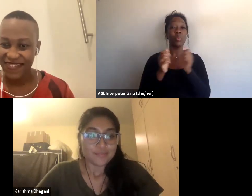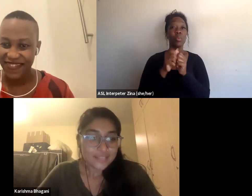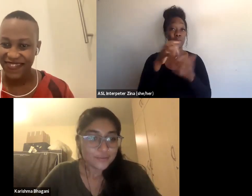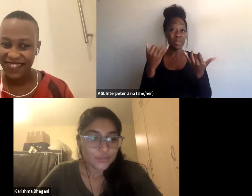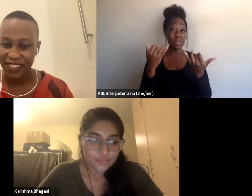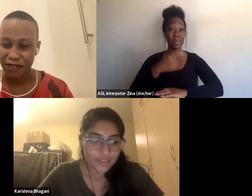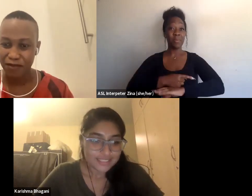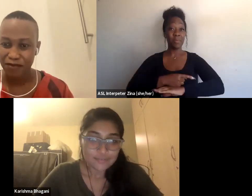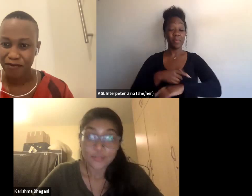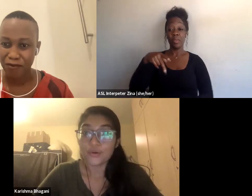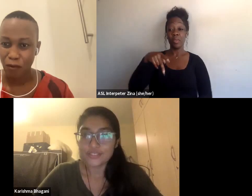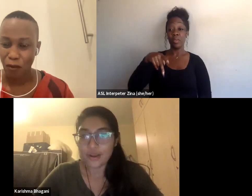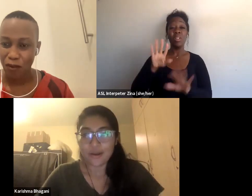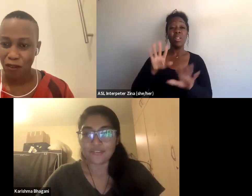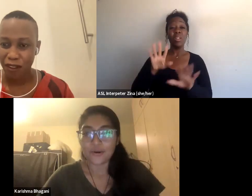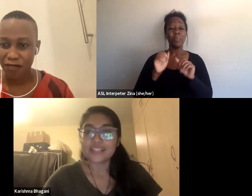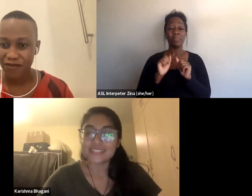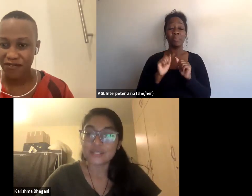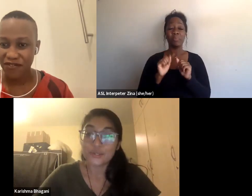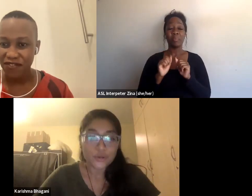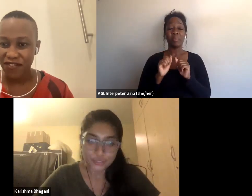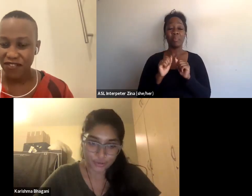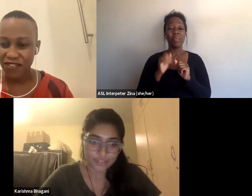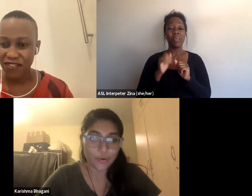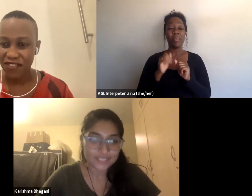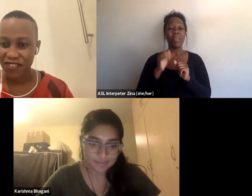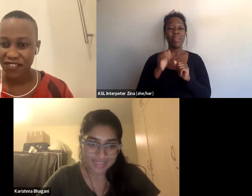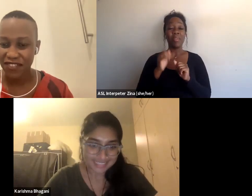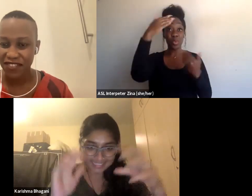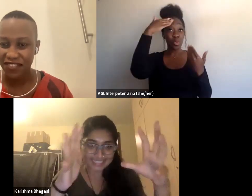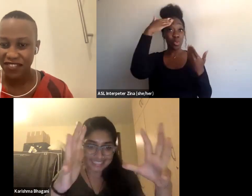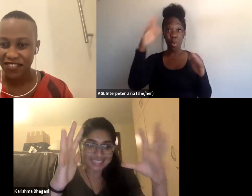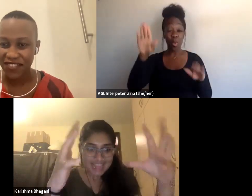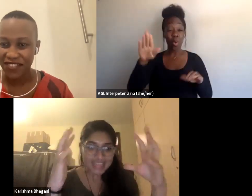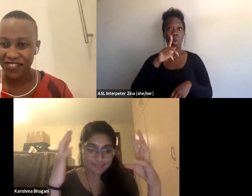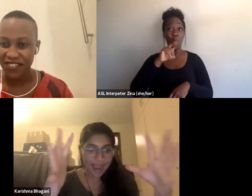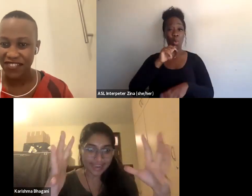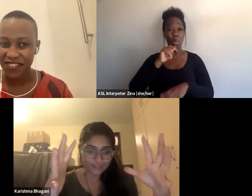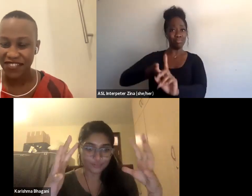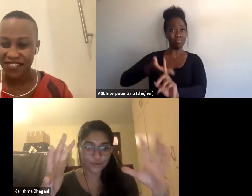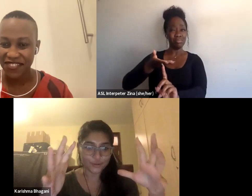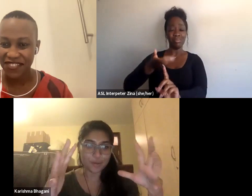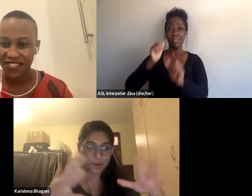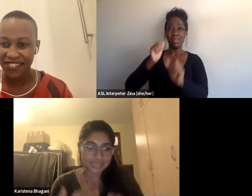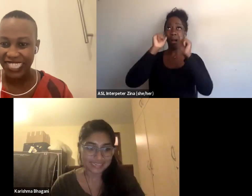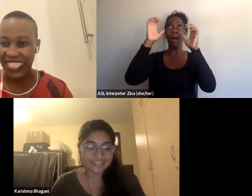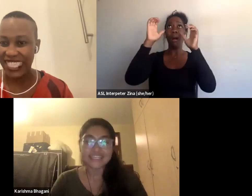Princess, for those of our audiences who don't know the awesomeness that is in this package of your human body.